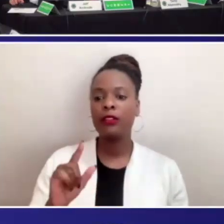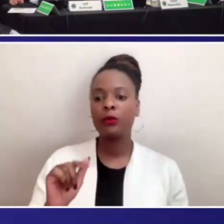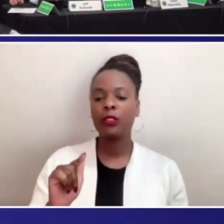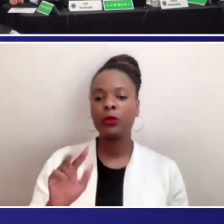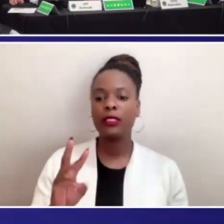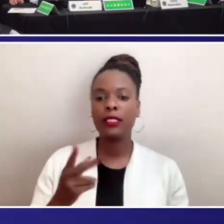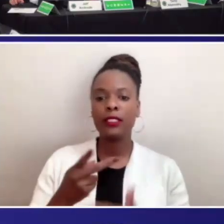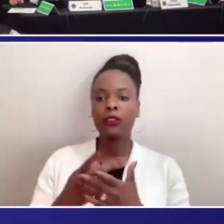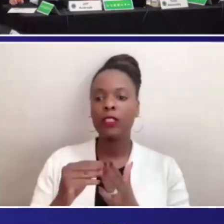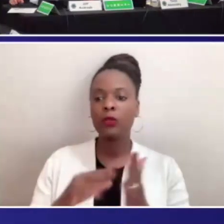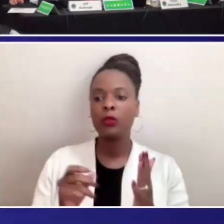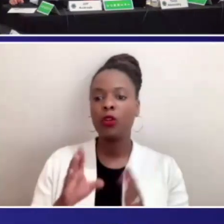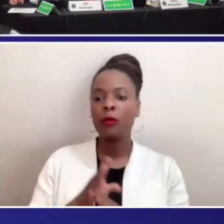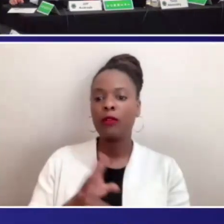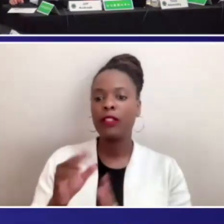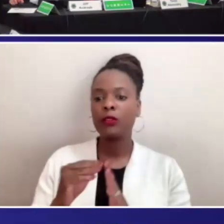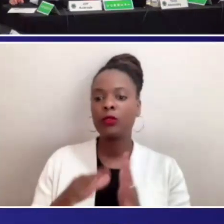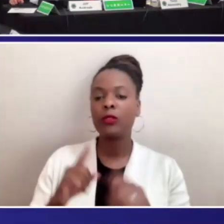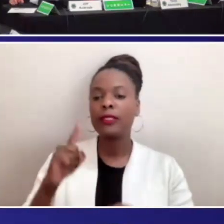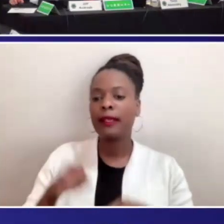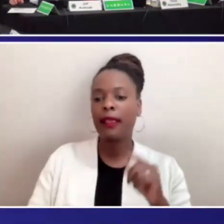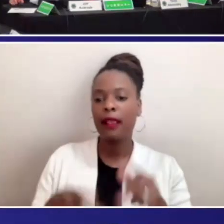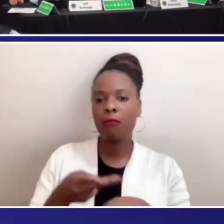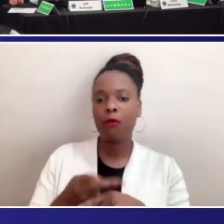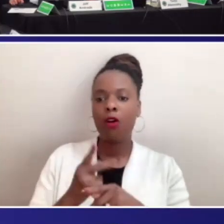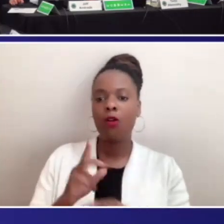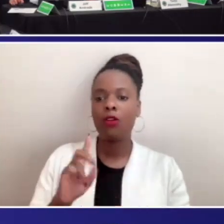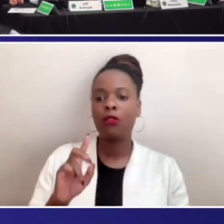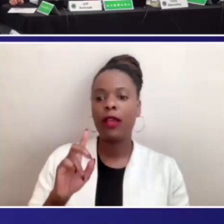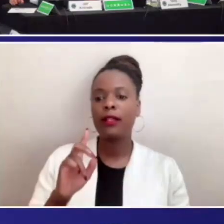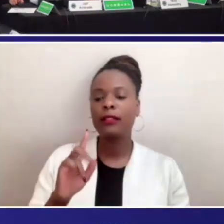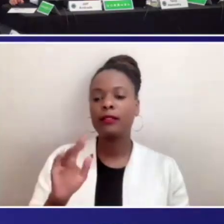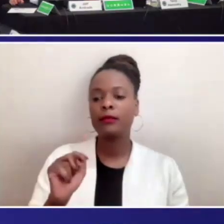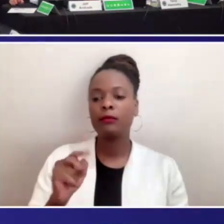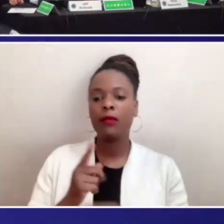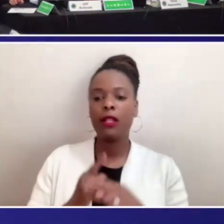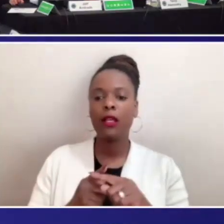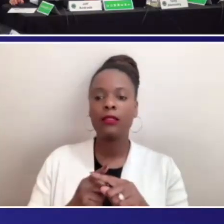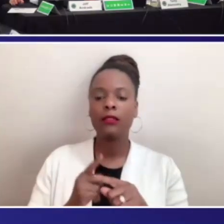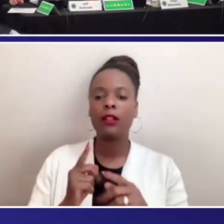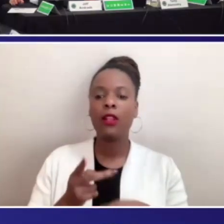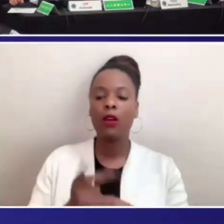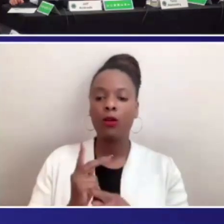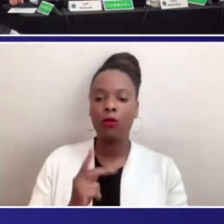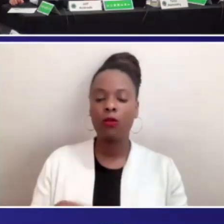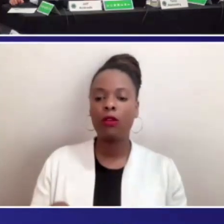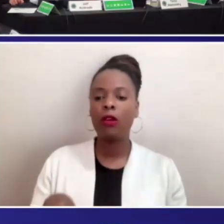may not borrow a Direct PLUS Loan. Romanette two, the limitation for making a new Federal Direct PLUS Loan awards